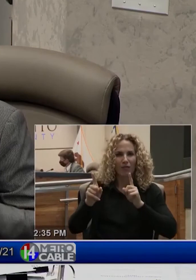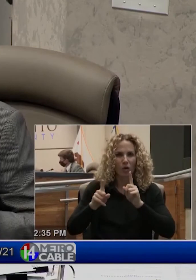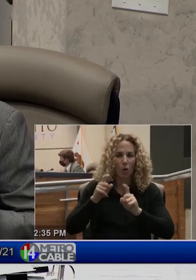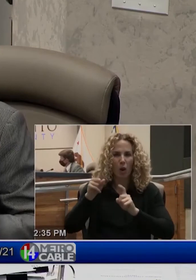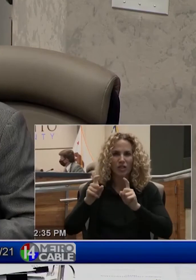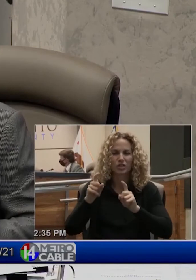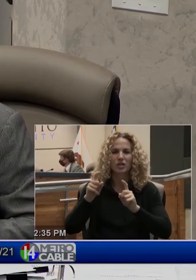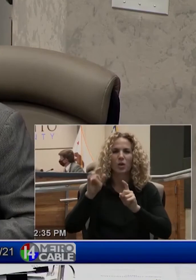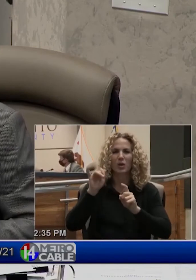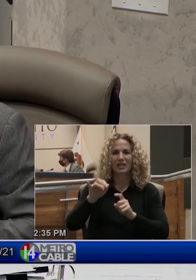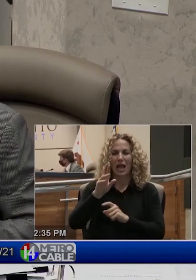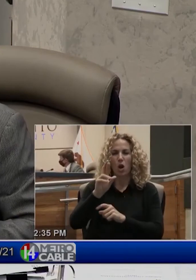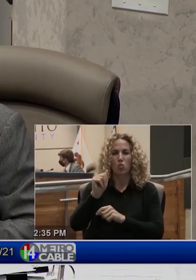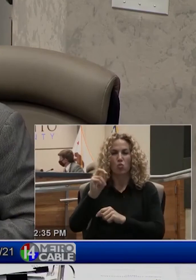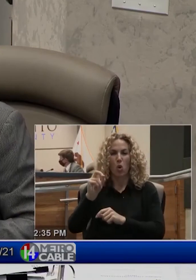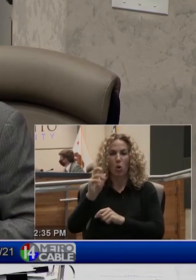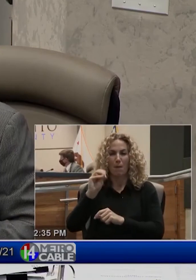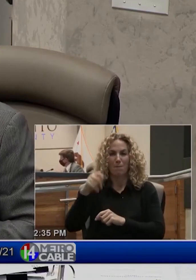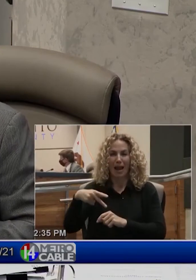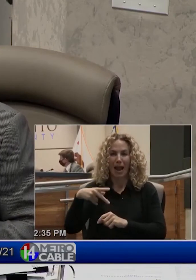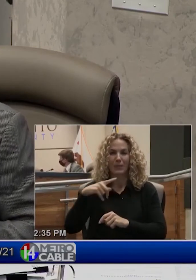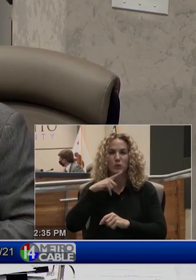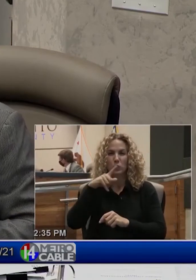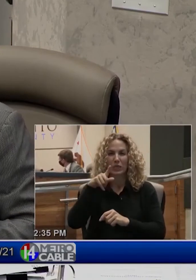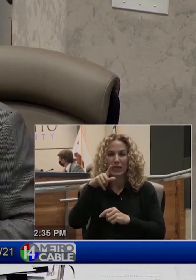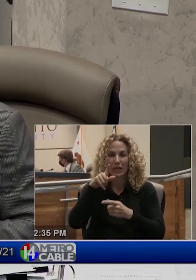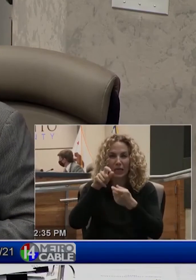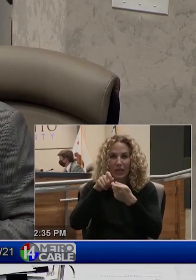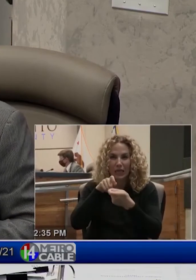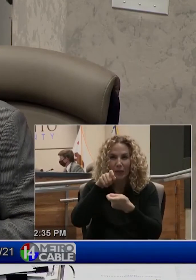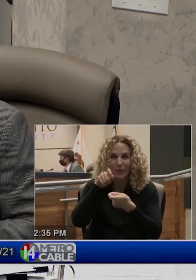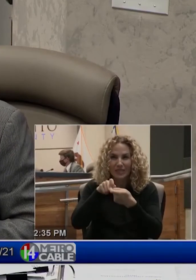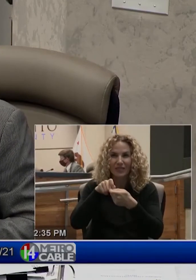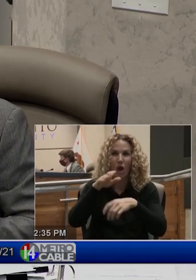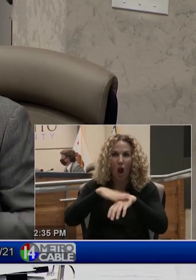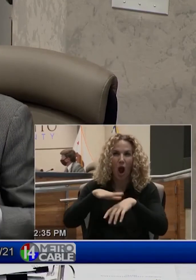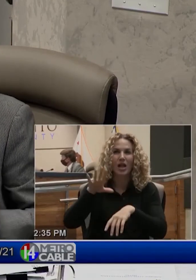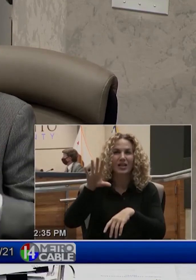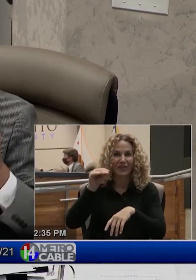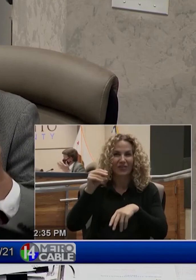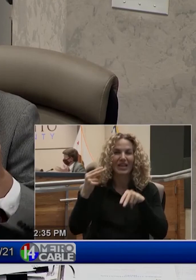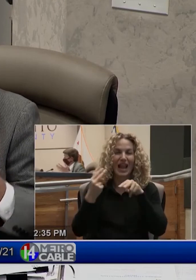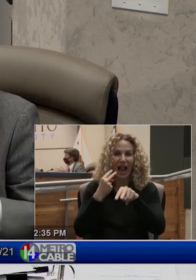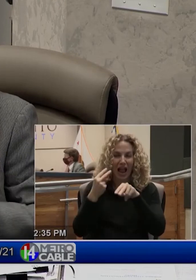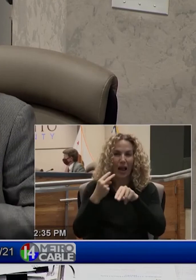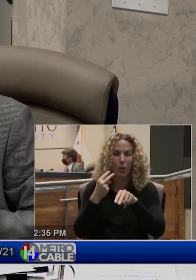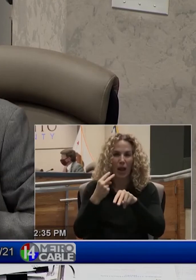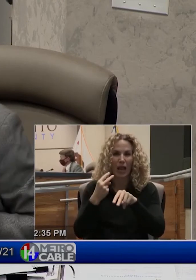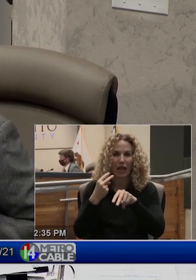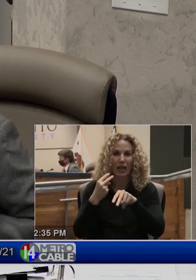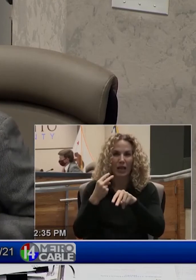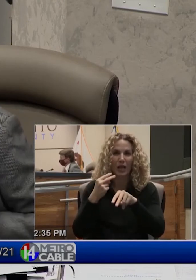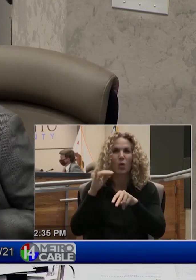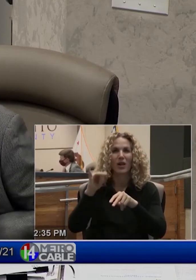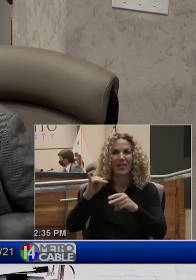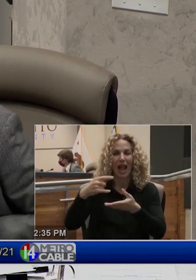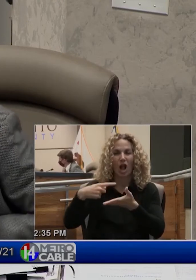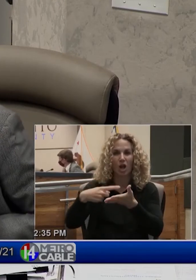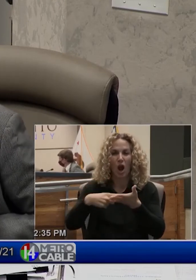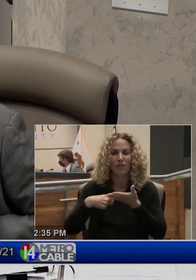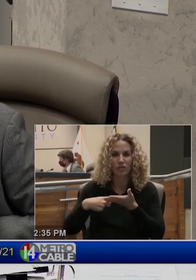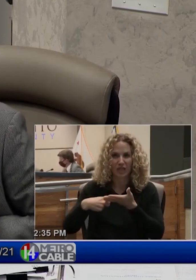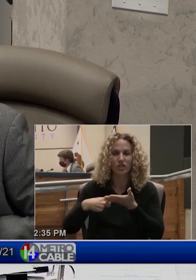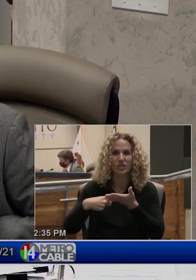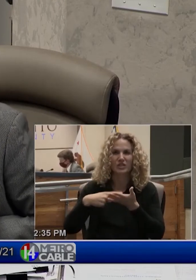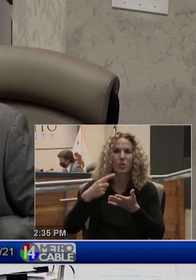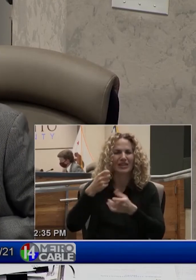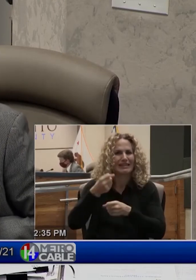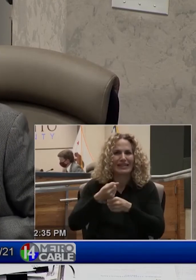HAD REQUESTS FROM FOLKS ALONG THE CORRIDOR IN PARTICULAR AND